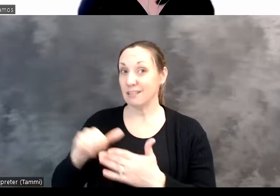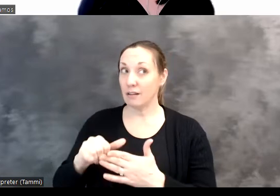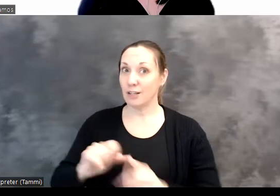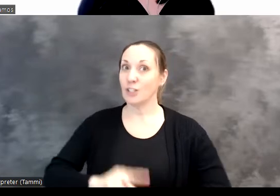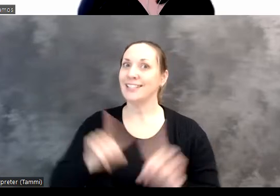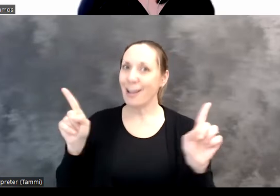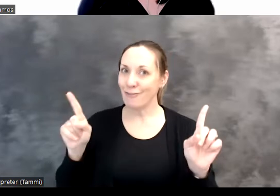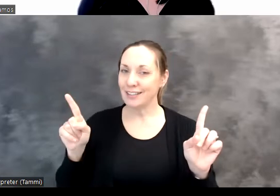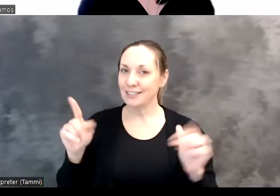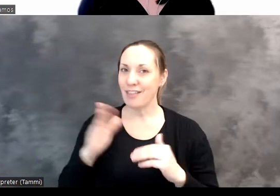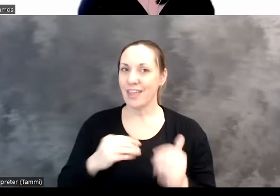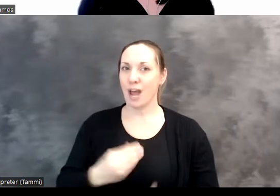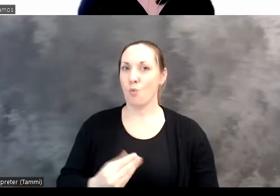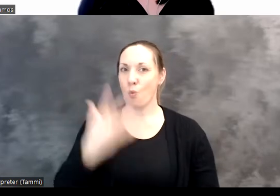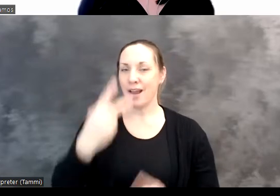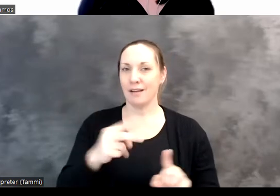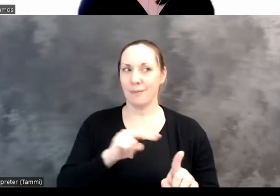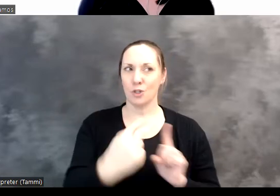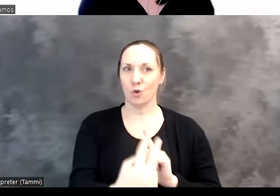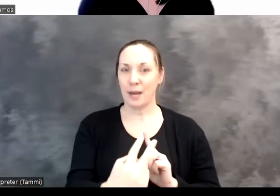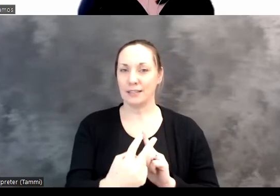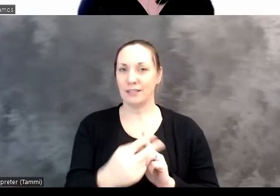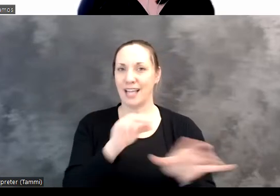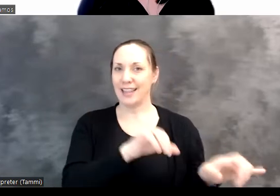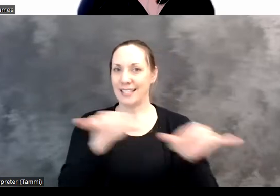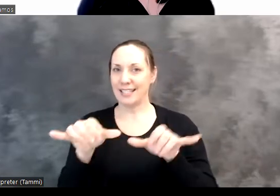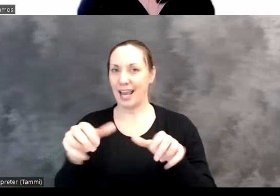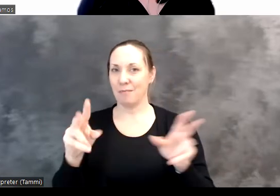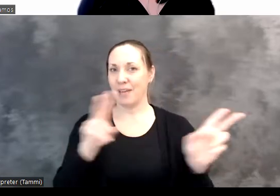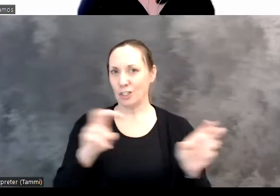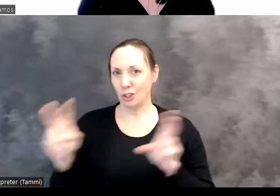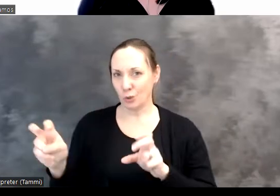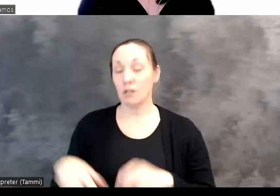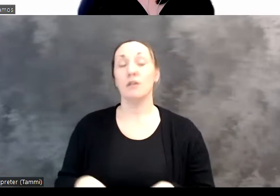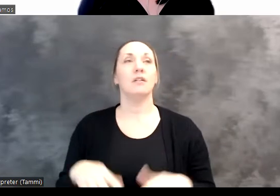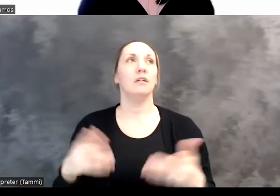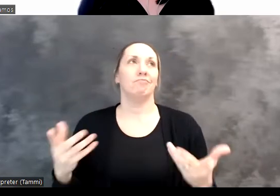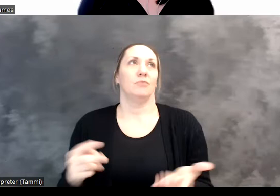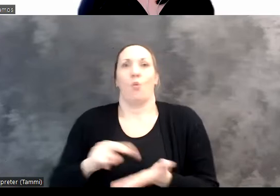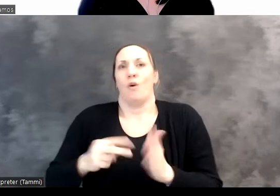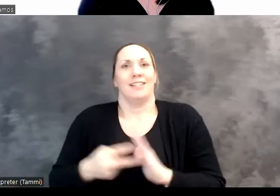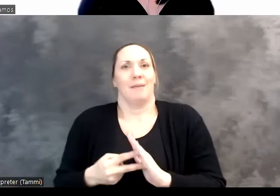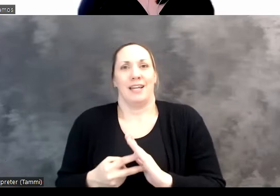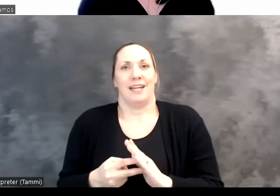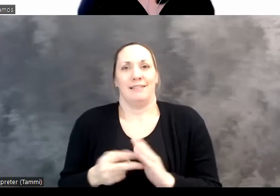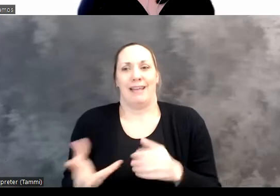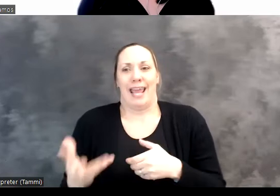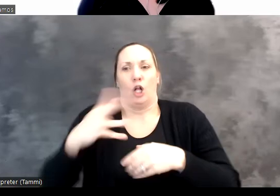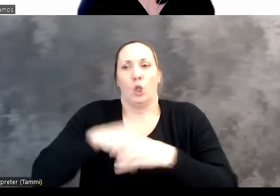, a neural prosthetic, for example, they're substantially different than white perspectives on the same issue